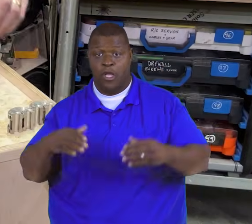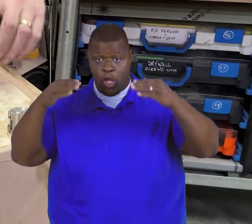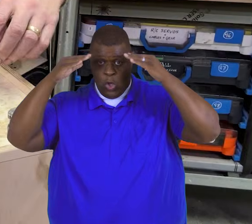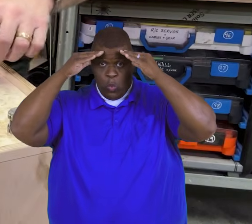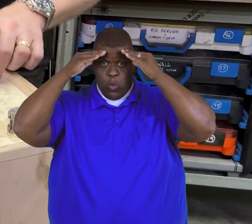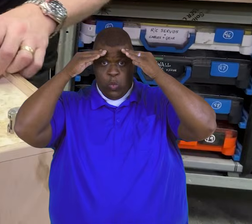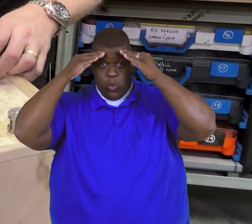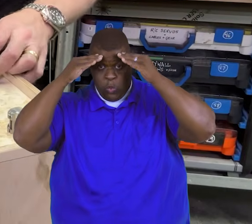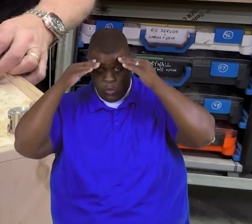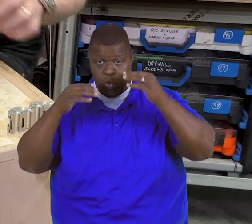Ooh-ooh!